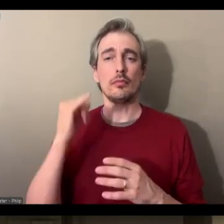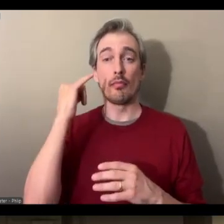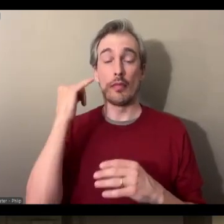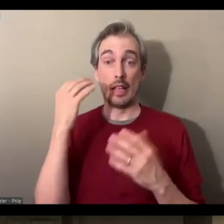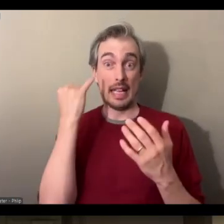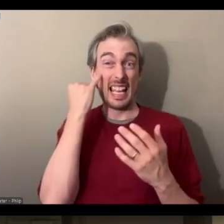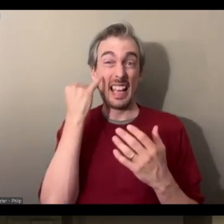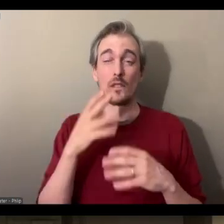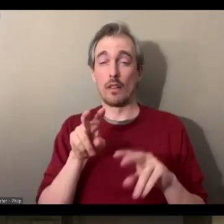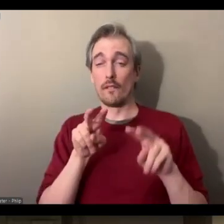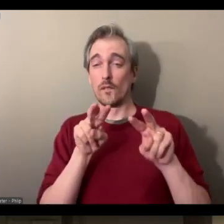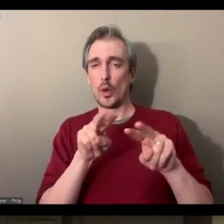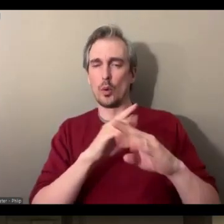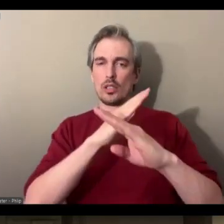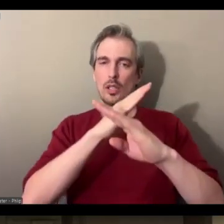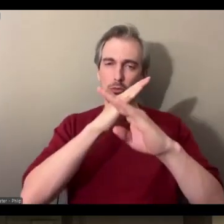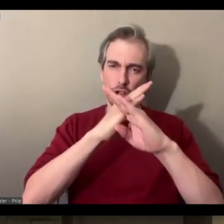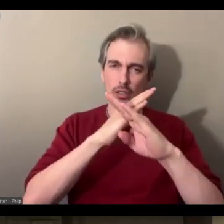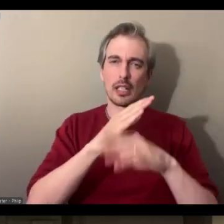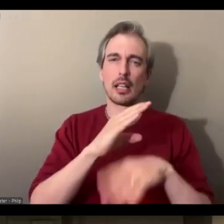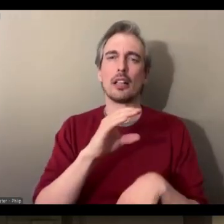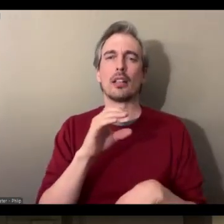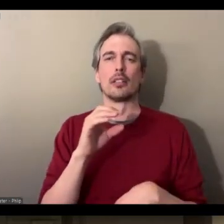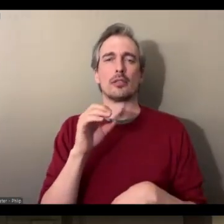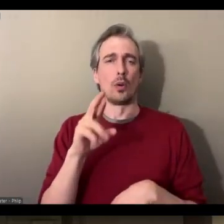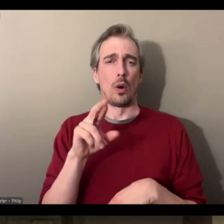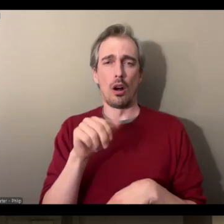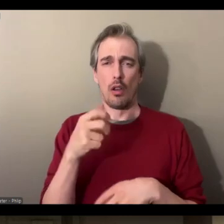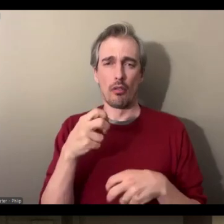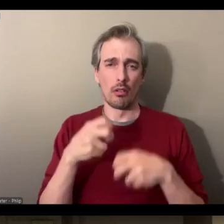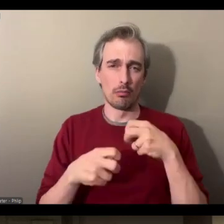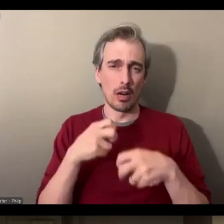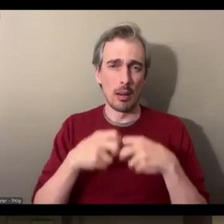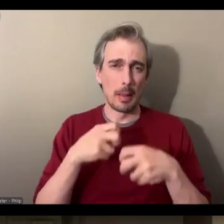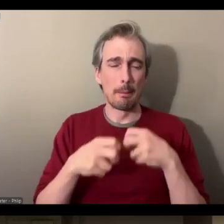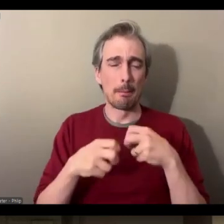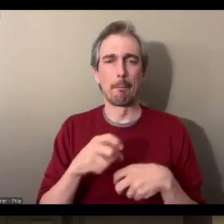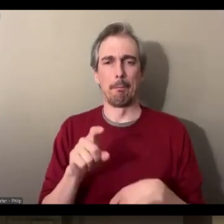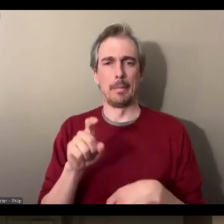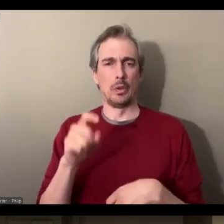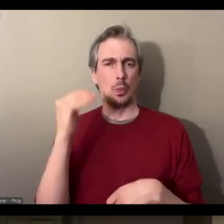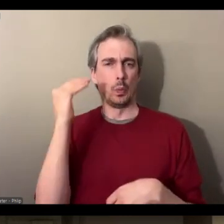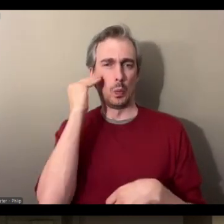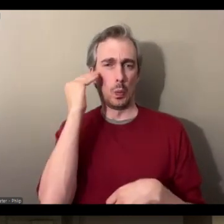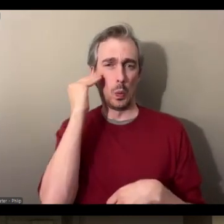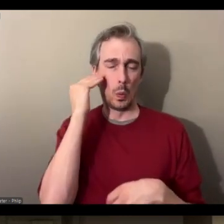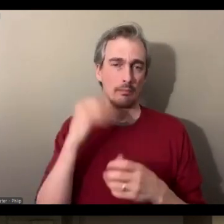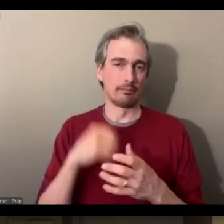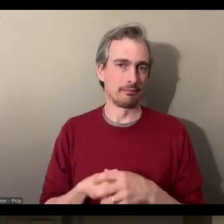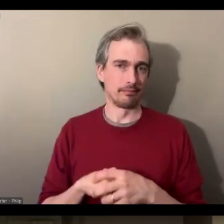really crucial. And so this is something that we leaned into, hard. And of course,